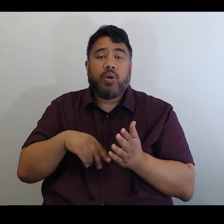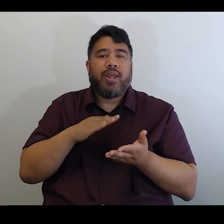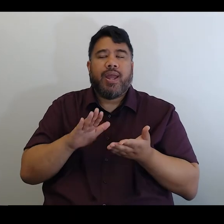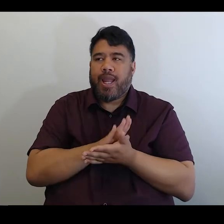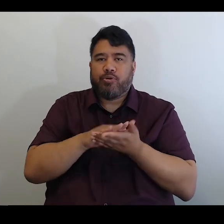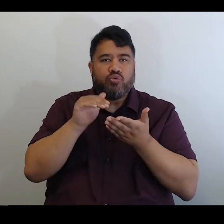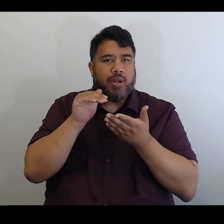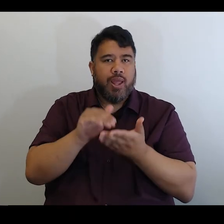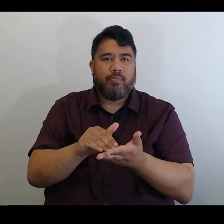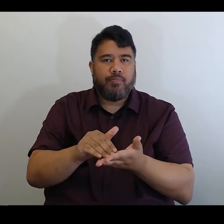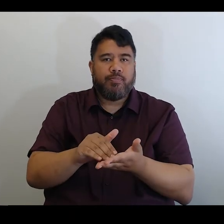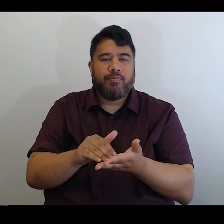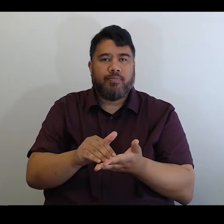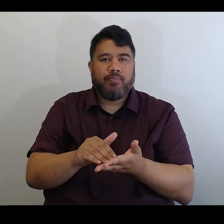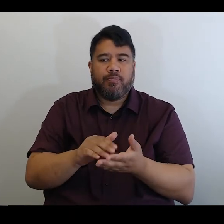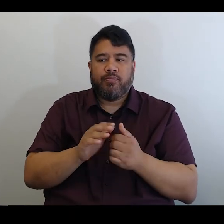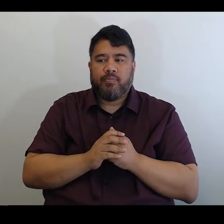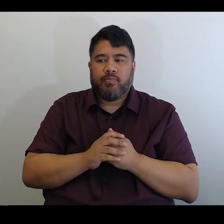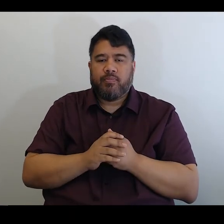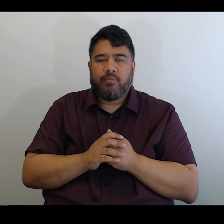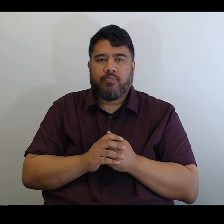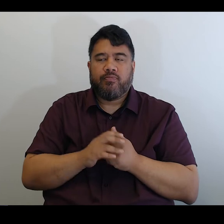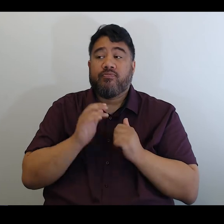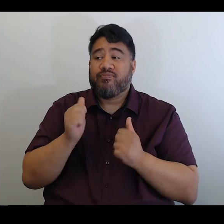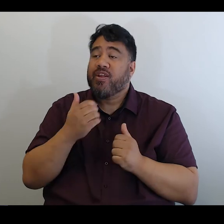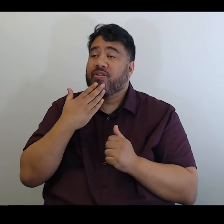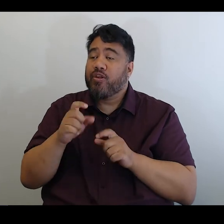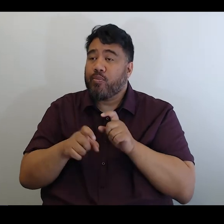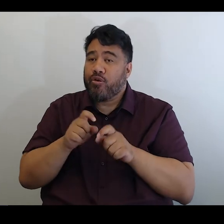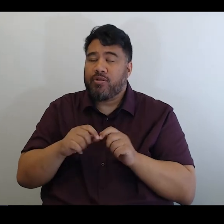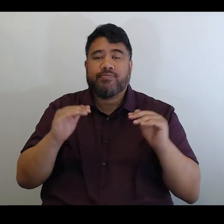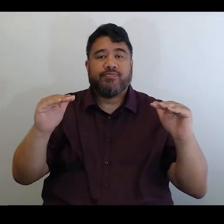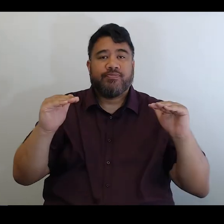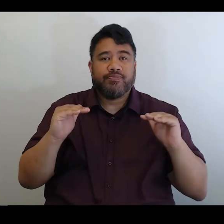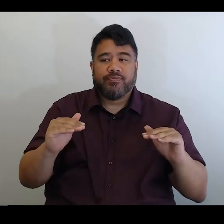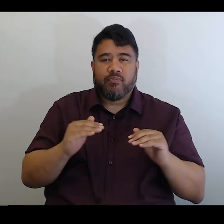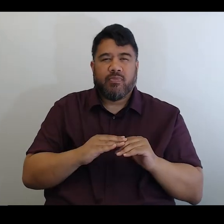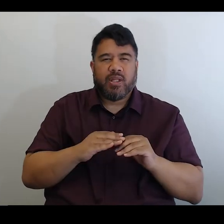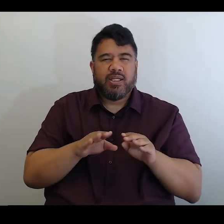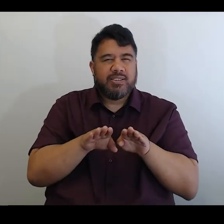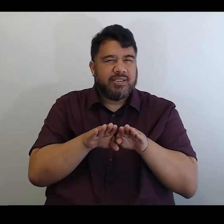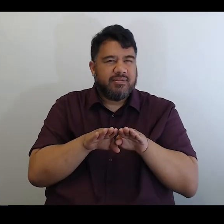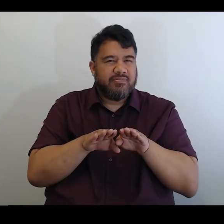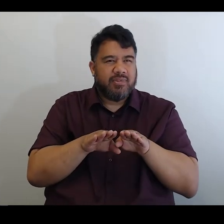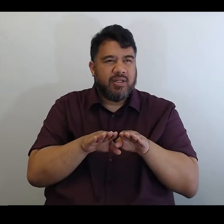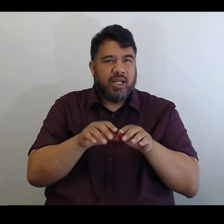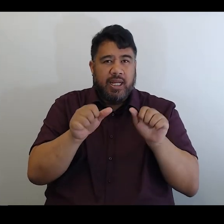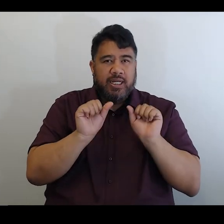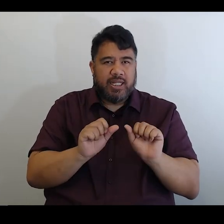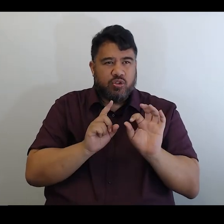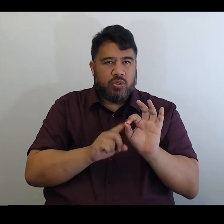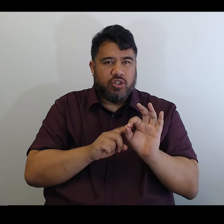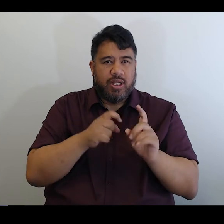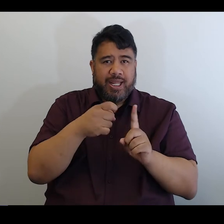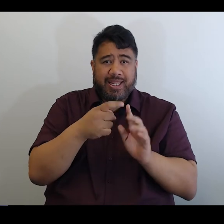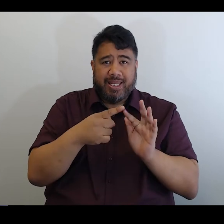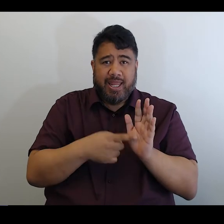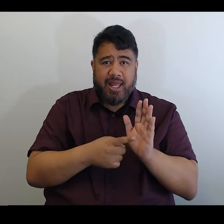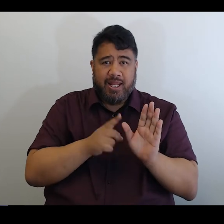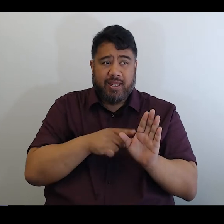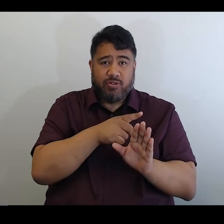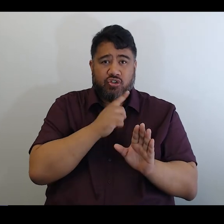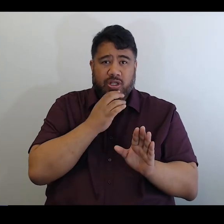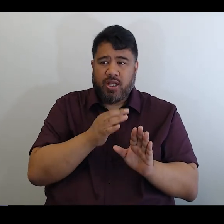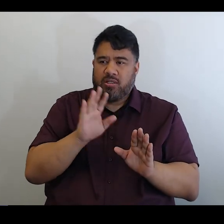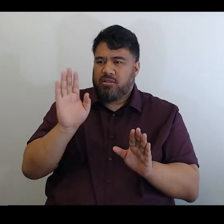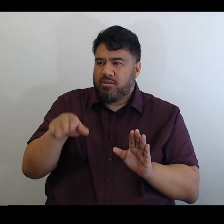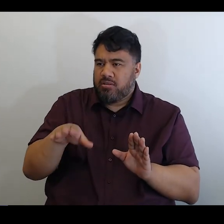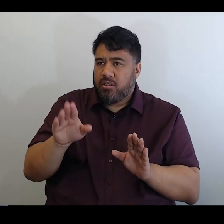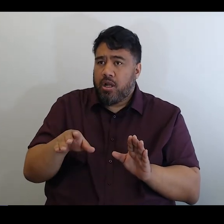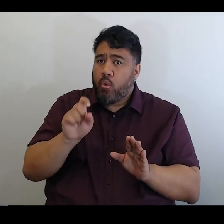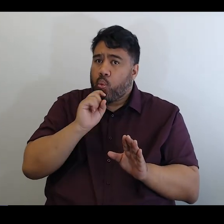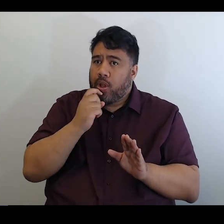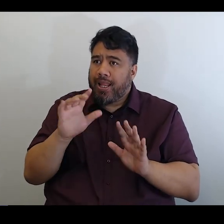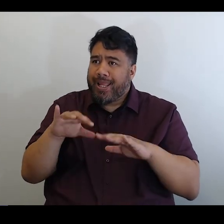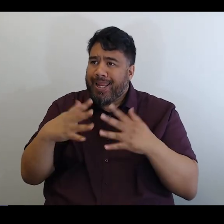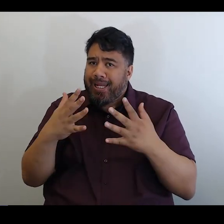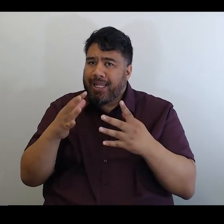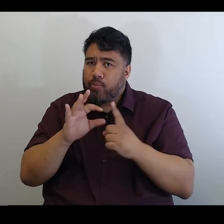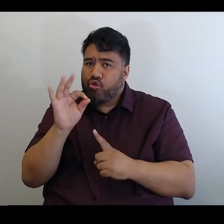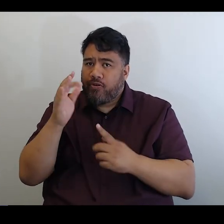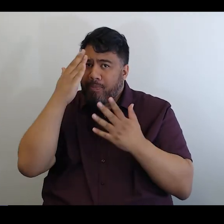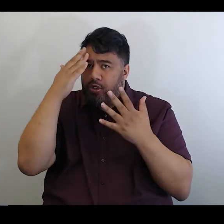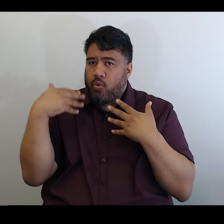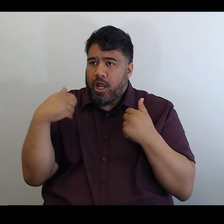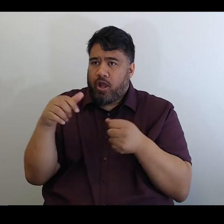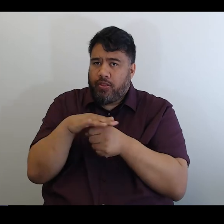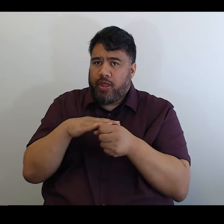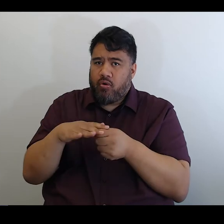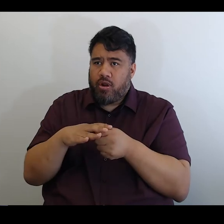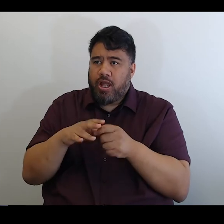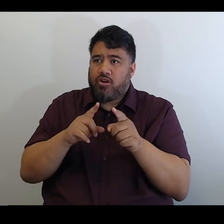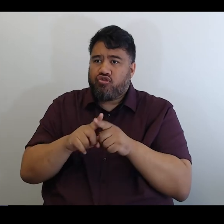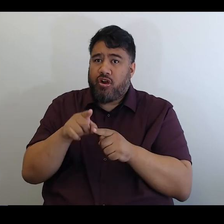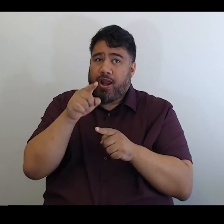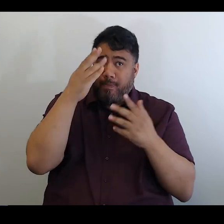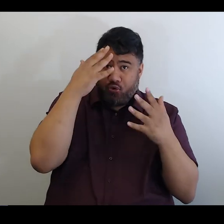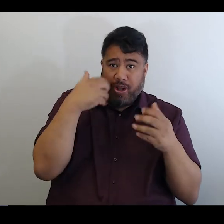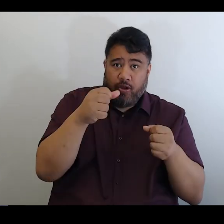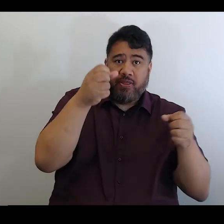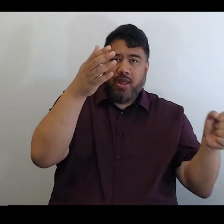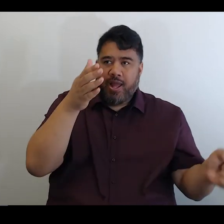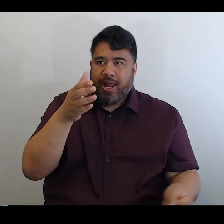Kia ora. On a somewhat similar, but slightly different note, Kelly asked, will there be any work around mental health and getting this under the Whaikaha umbrella, instead of the Ministry of Health?